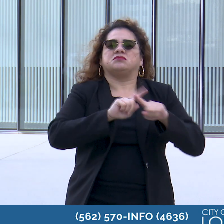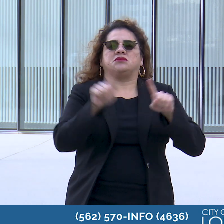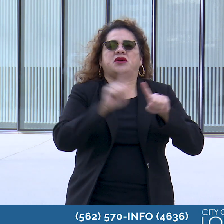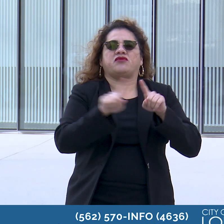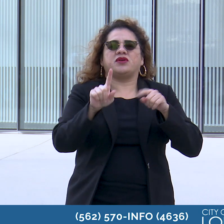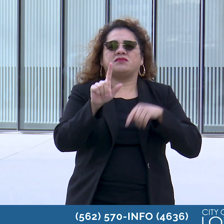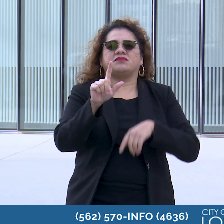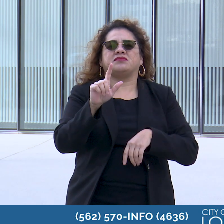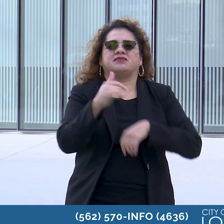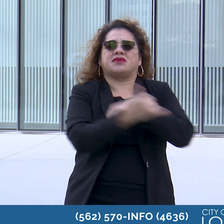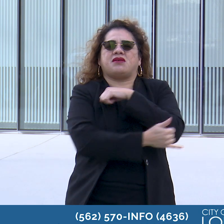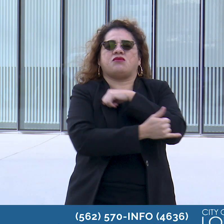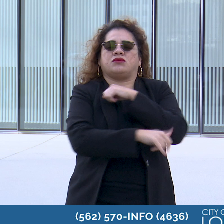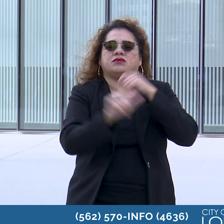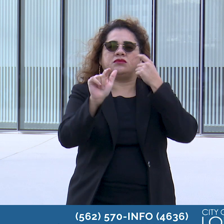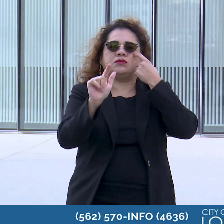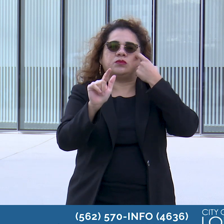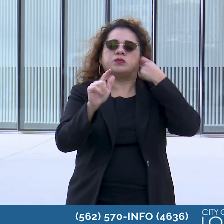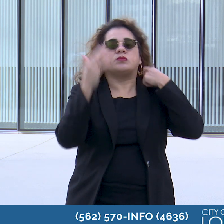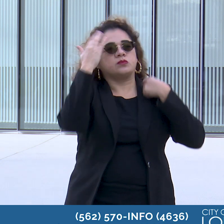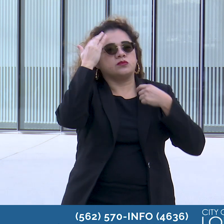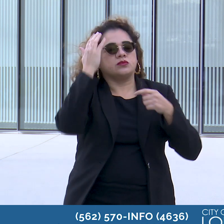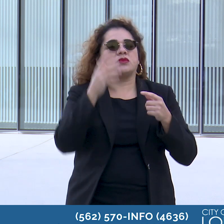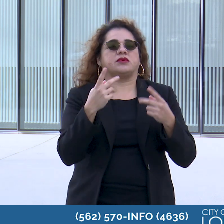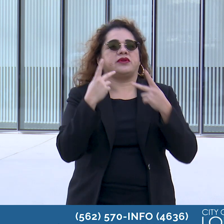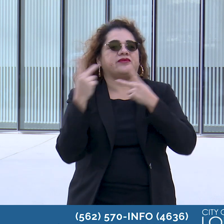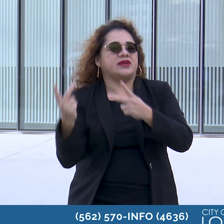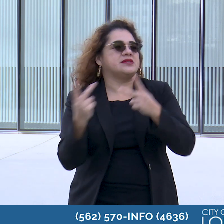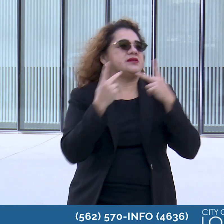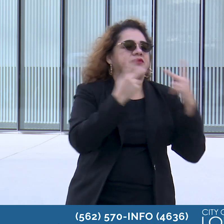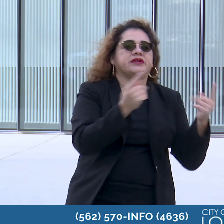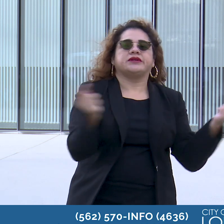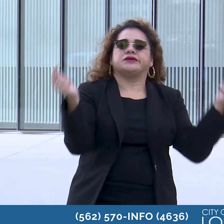So we are all in this together.